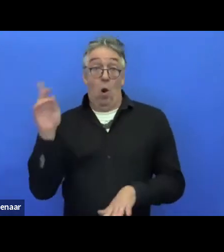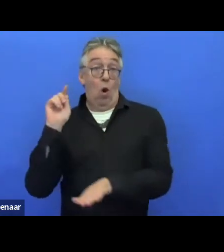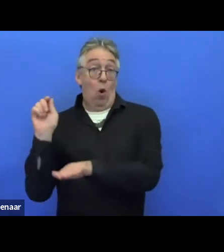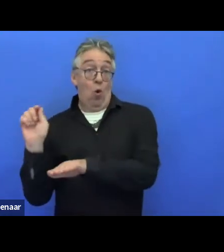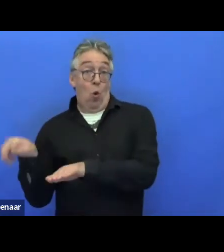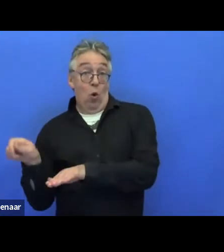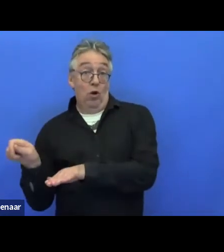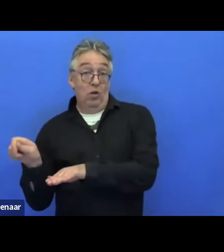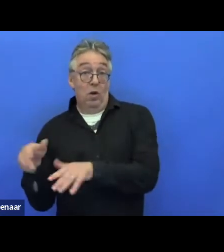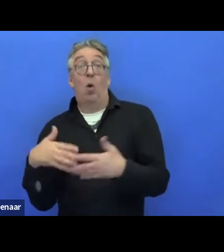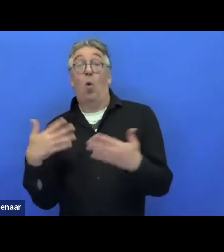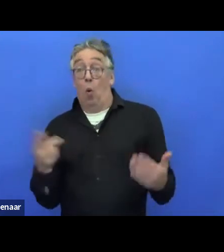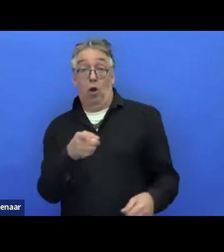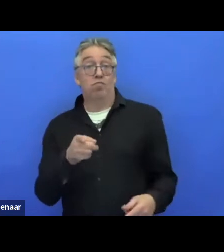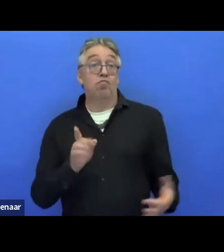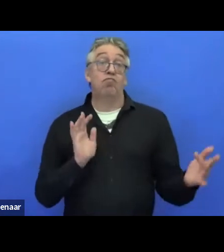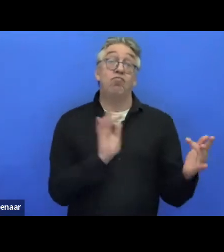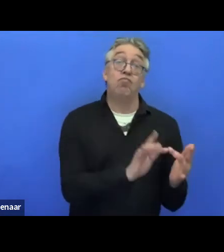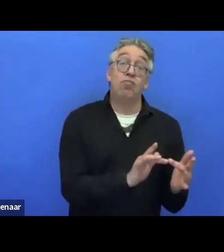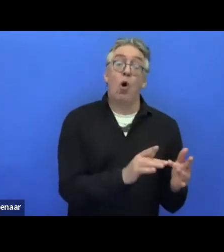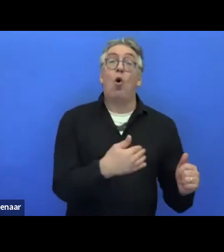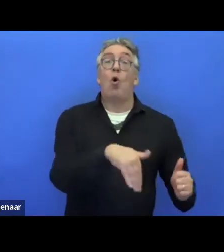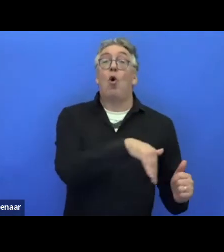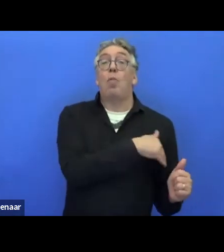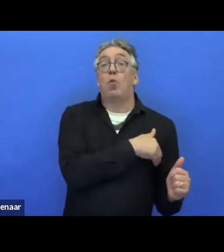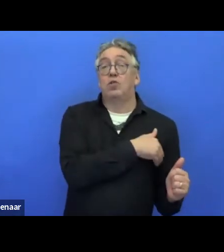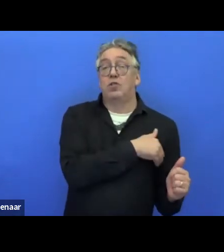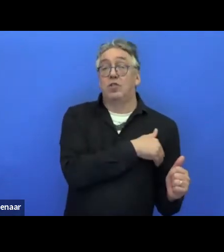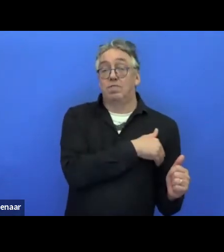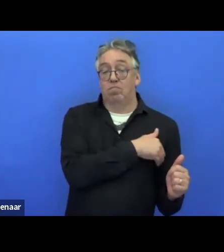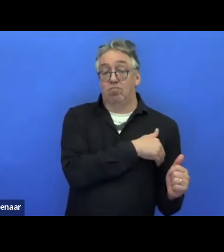if you have one in your country, if you don't .